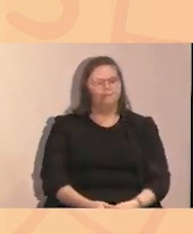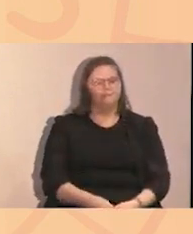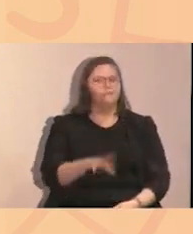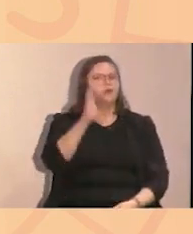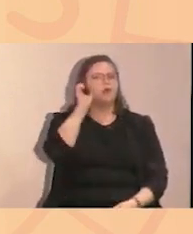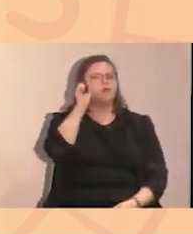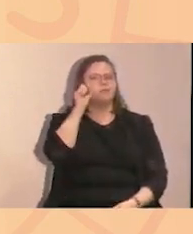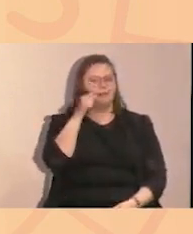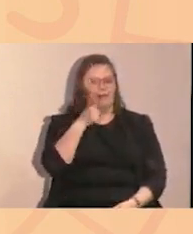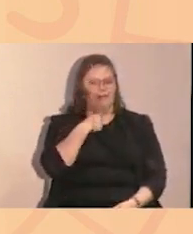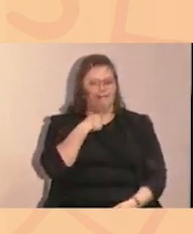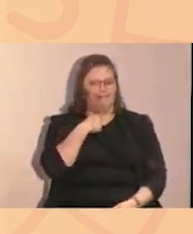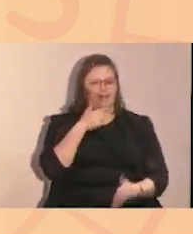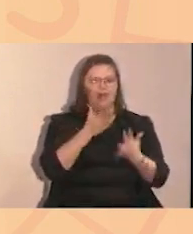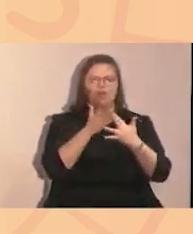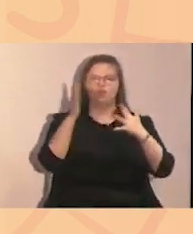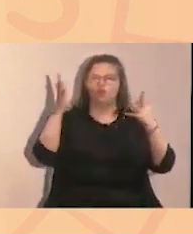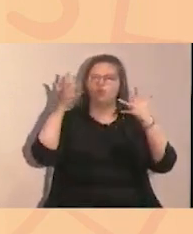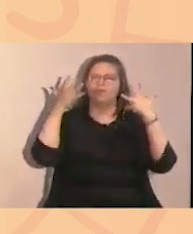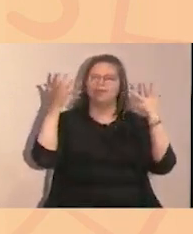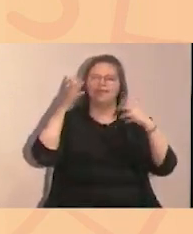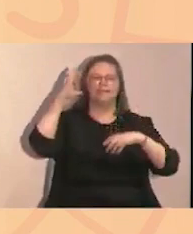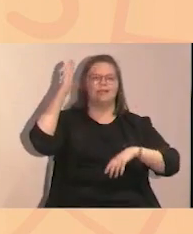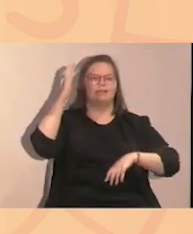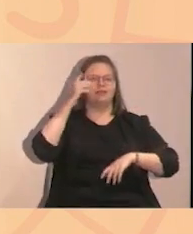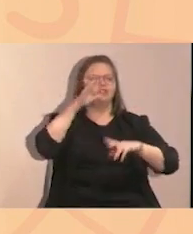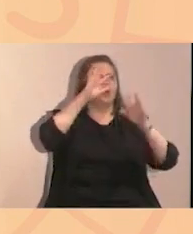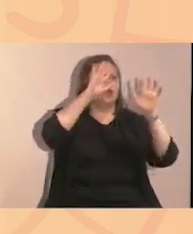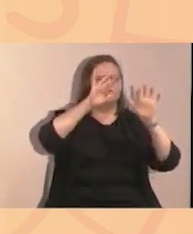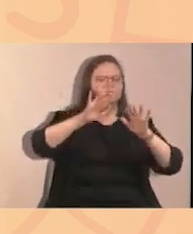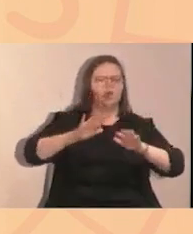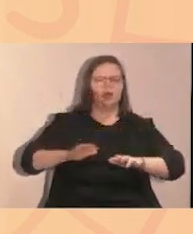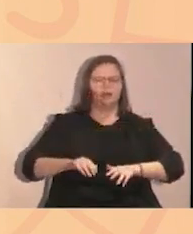Remember me in the wind, in the sunshine, in the rain, in all weather.